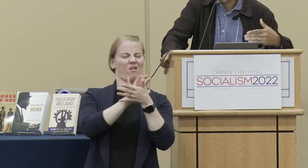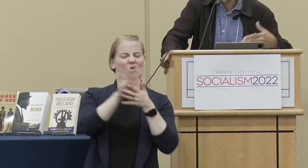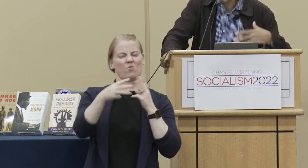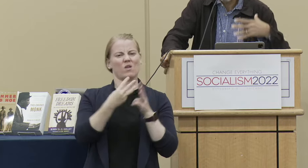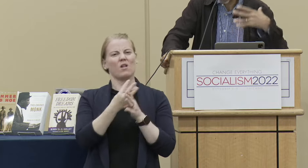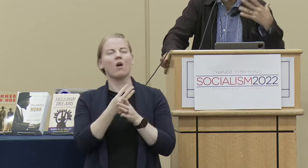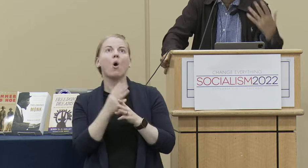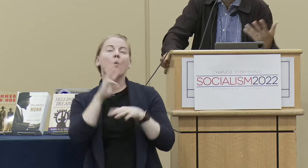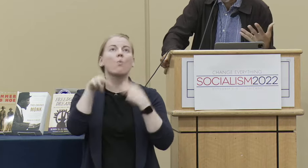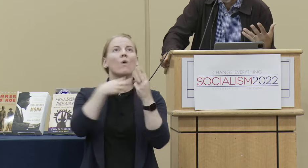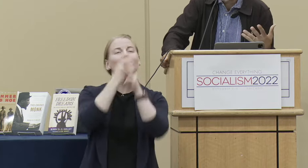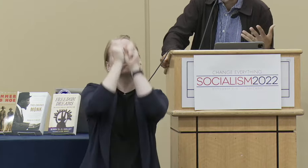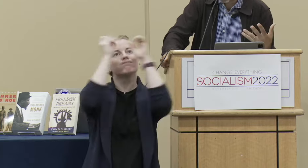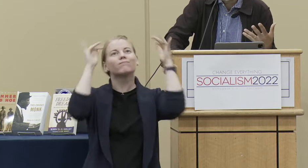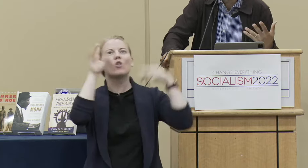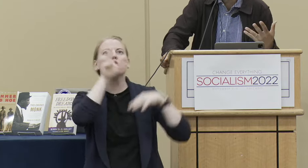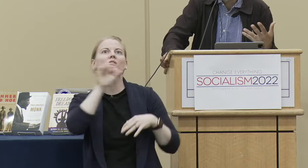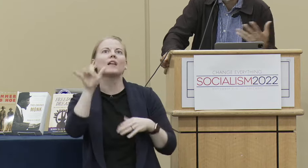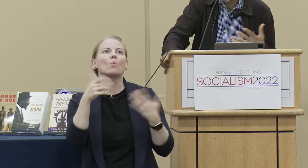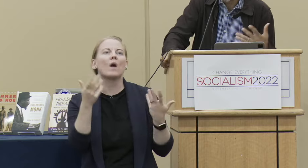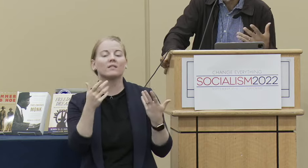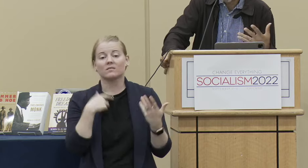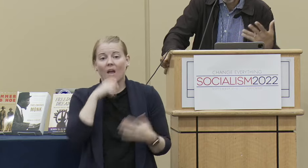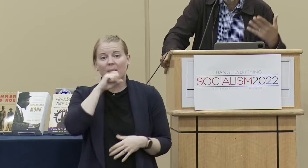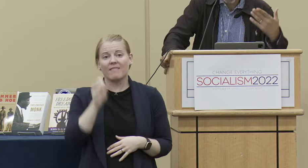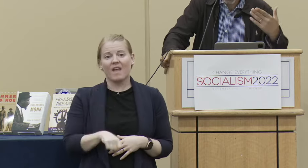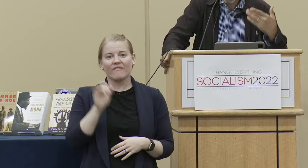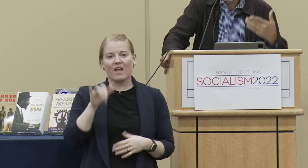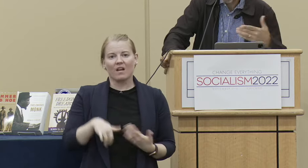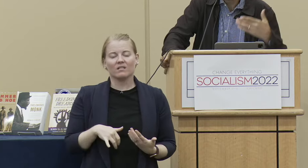create the new world than describing an ing in abstract